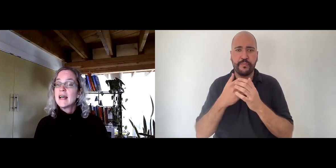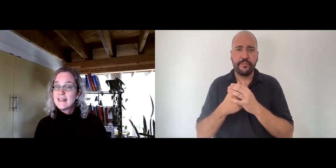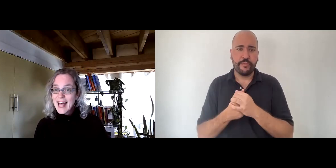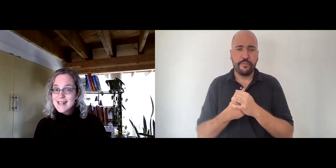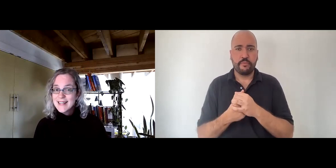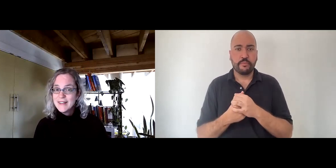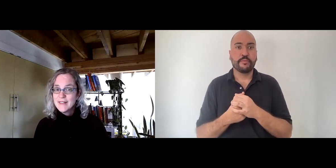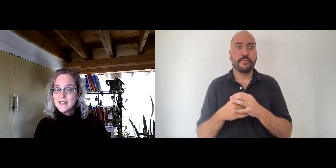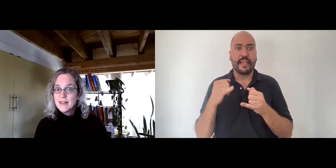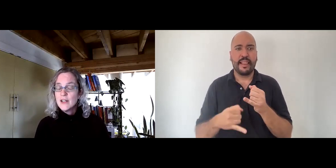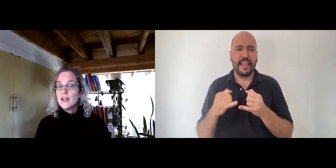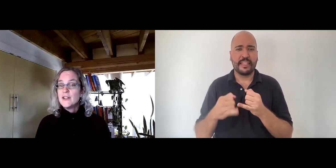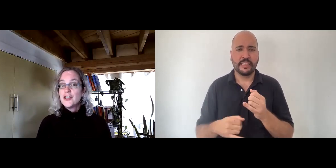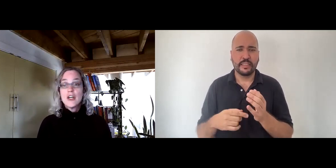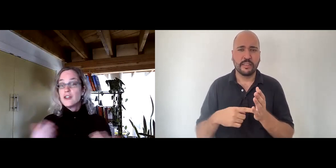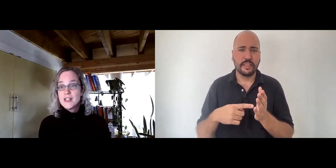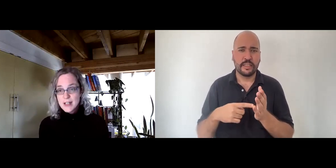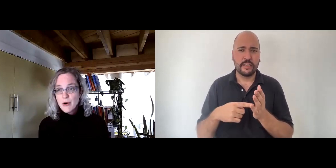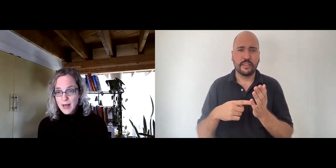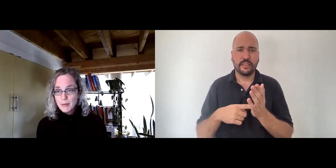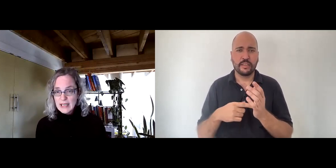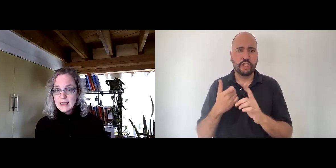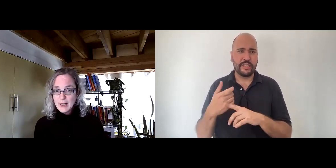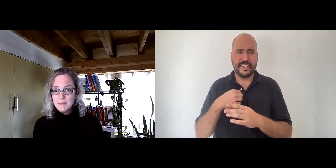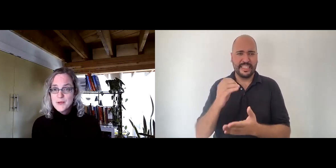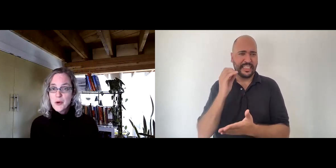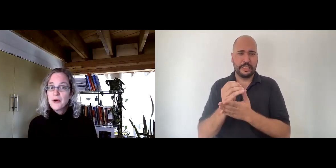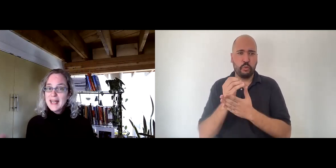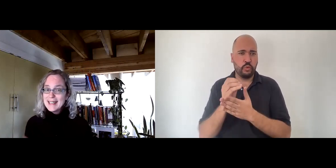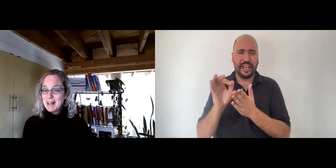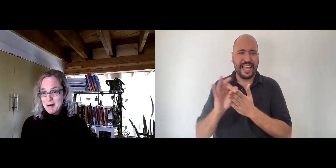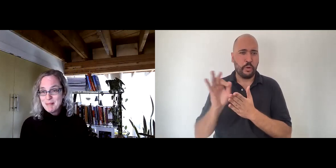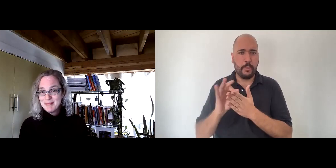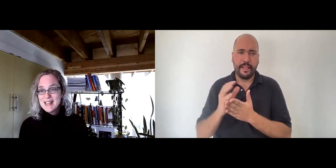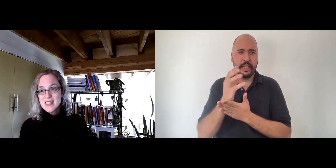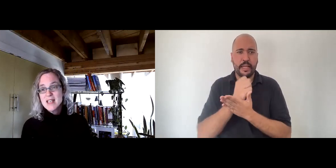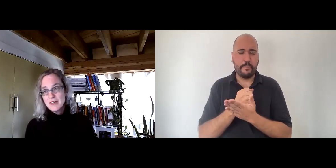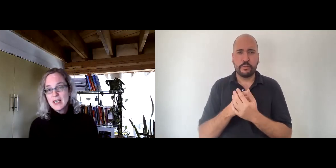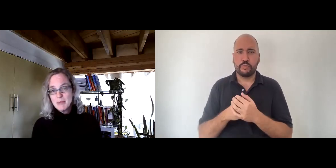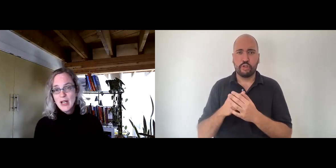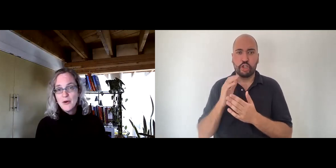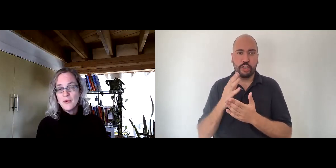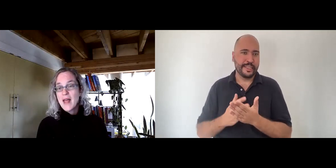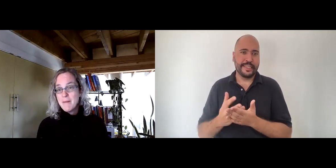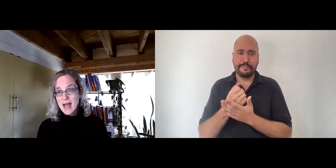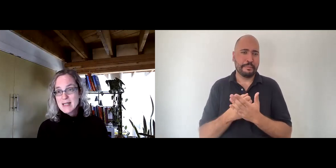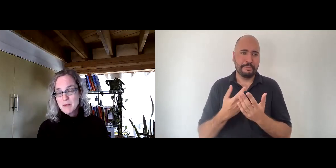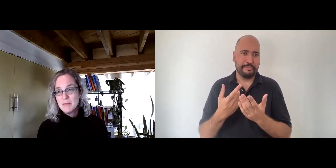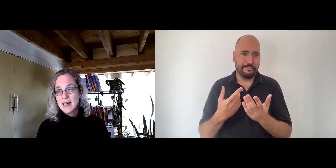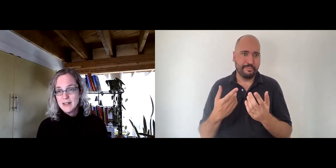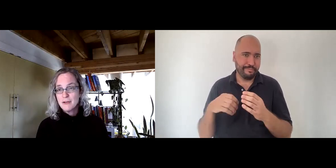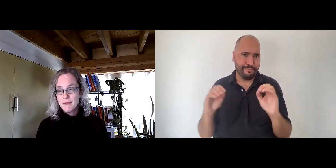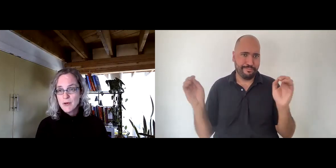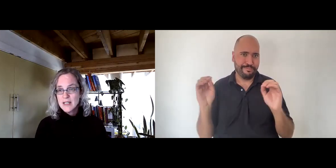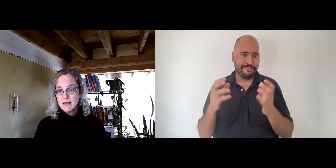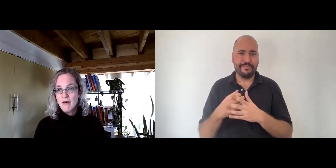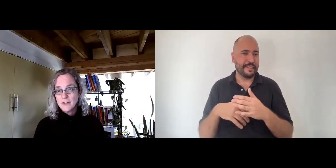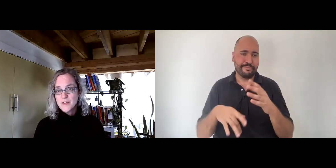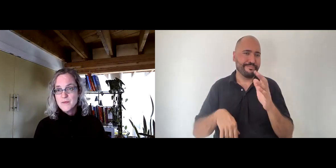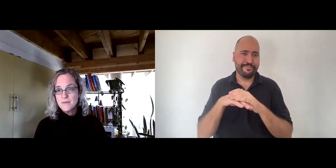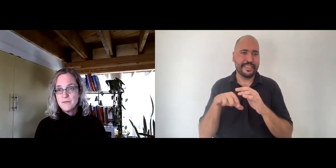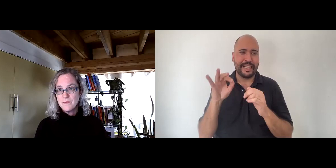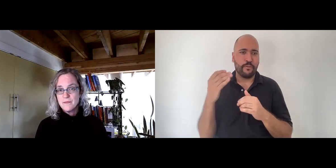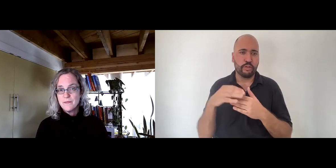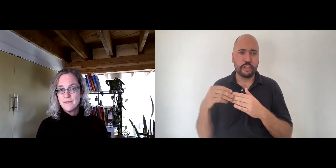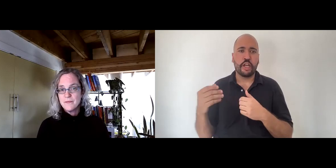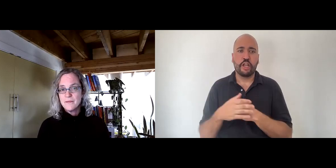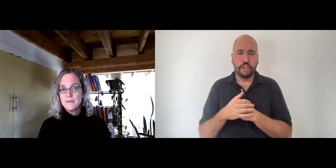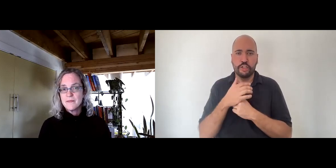And lastly, she is 0 countable income. So her income is definitely below that maximum $914.